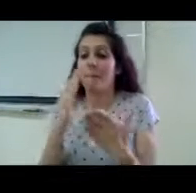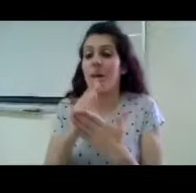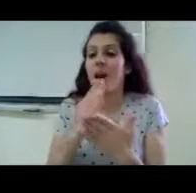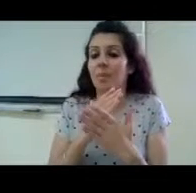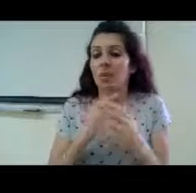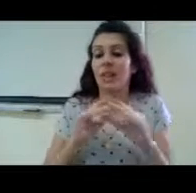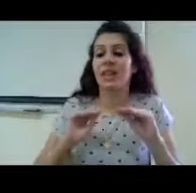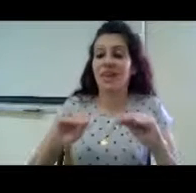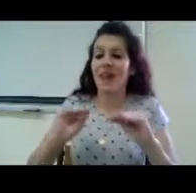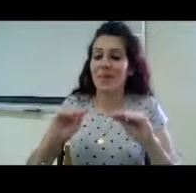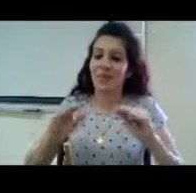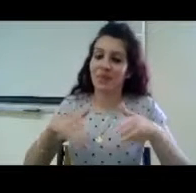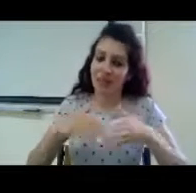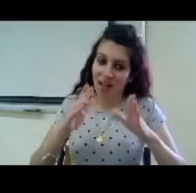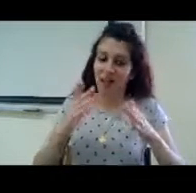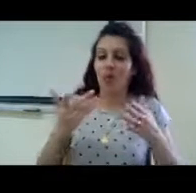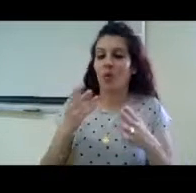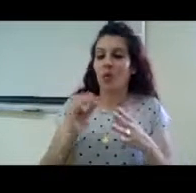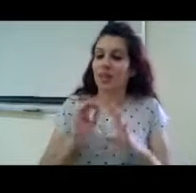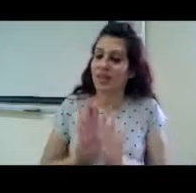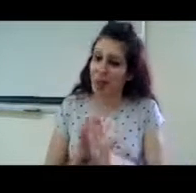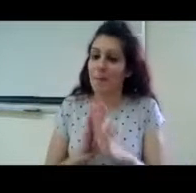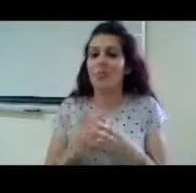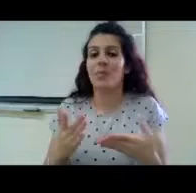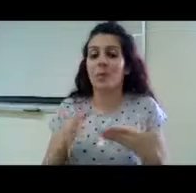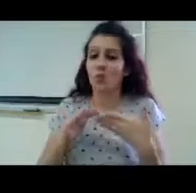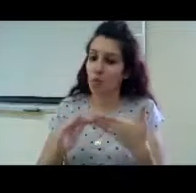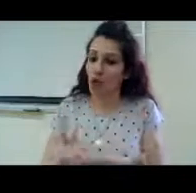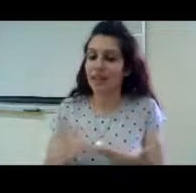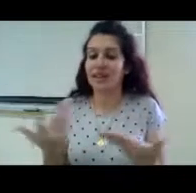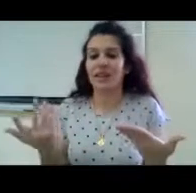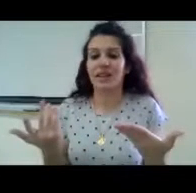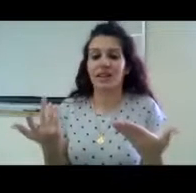alternative arrangements are being made for children to learn from home and